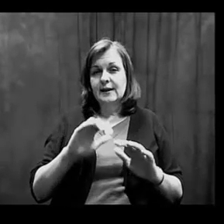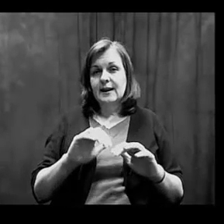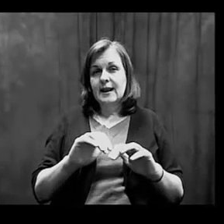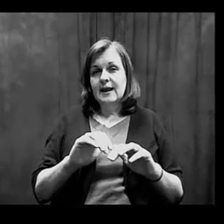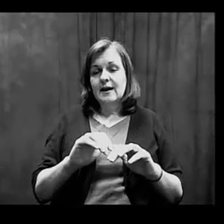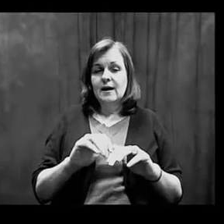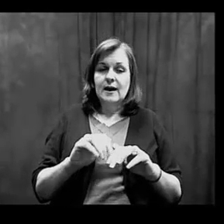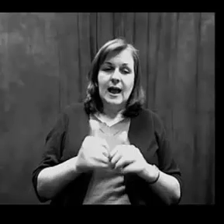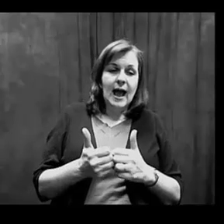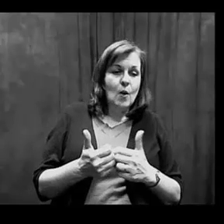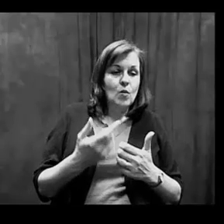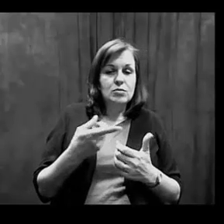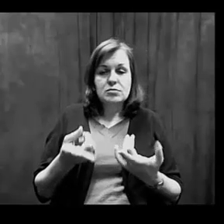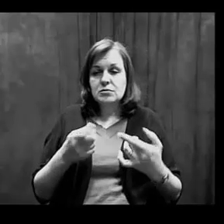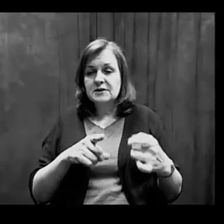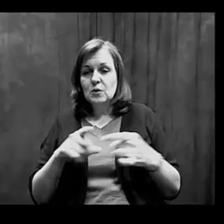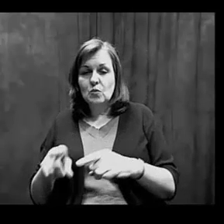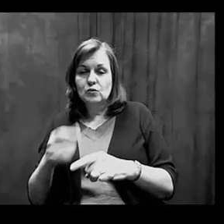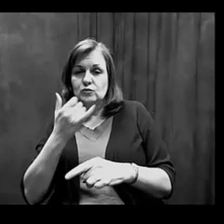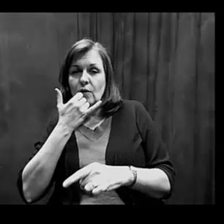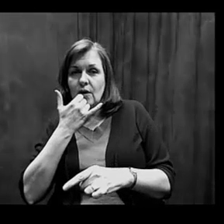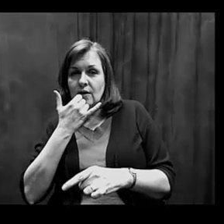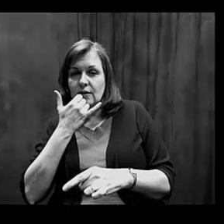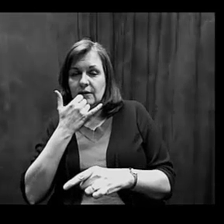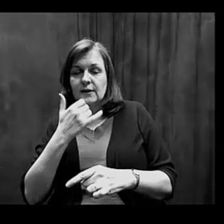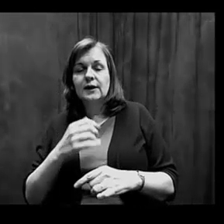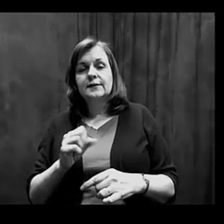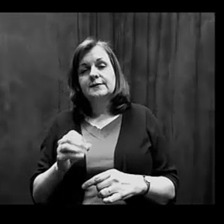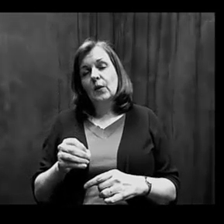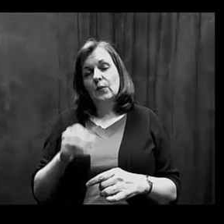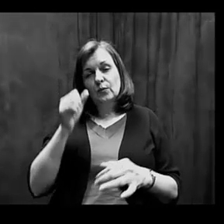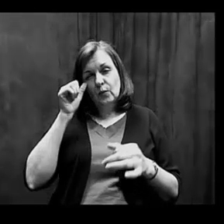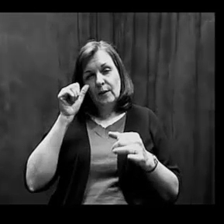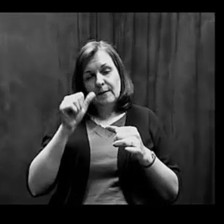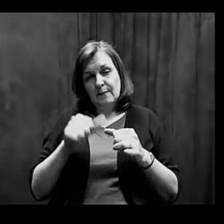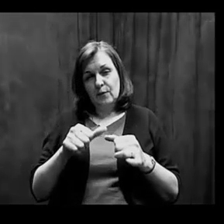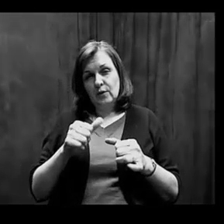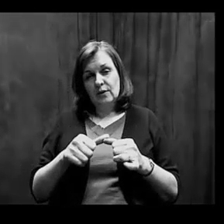to understanding what could go wrong in development so keep in mind when we talk